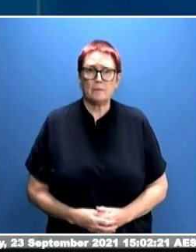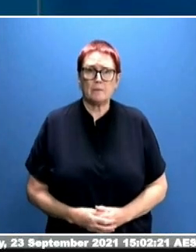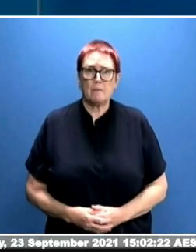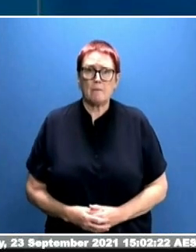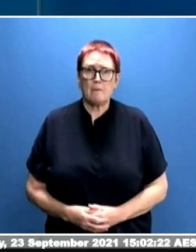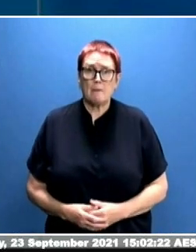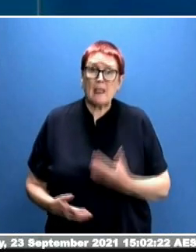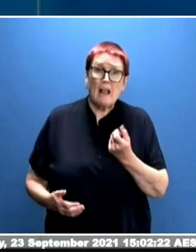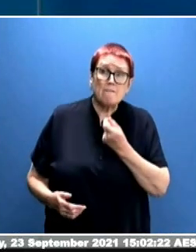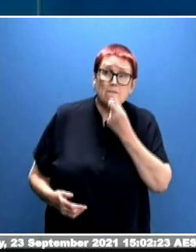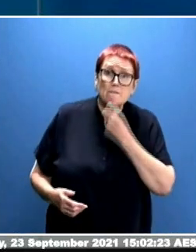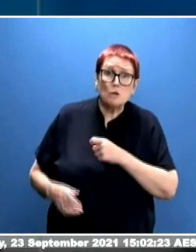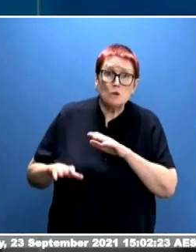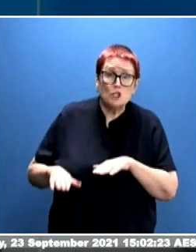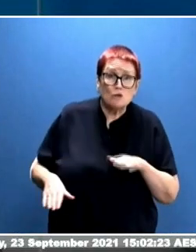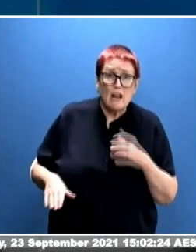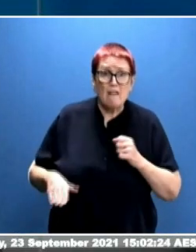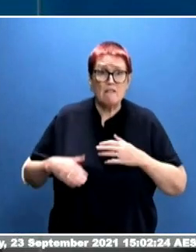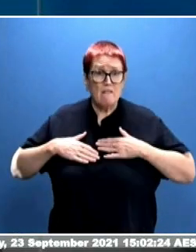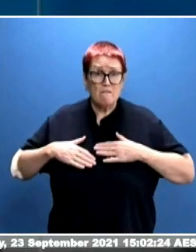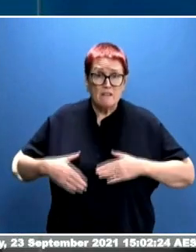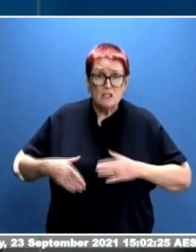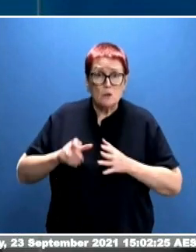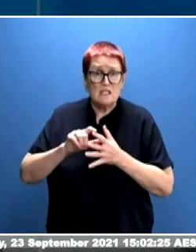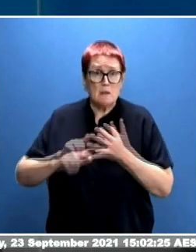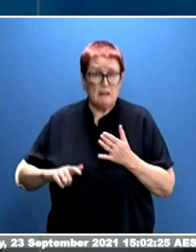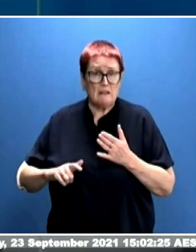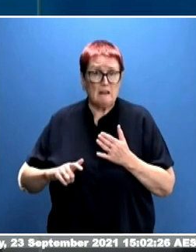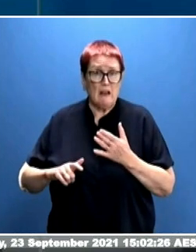disabilities, physical disabilities who are in out-of-home care who have